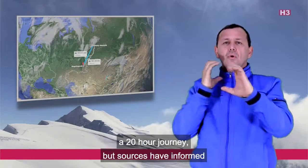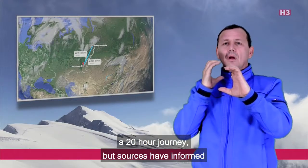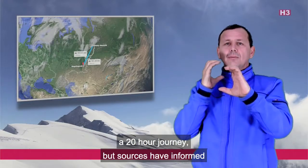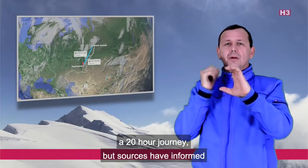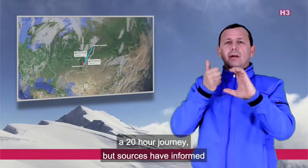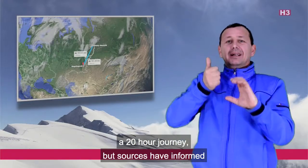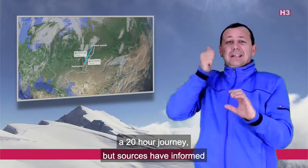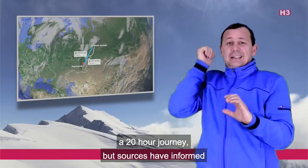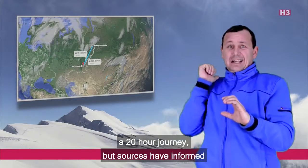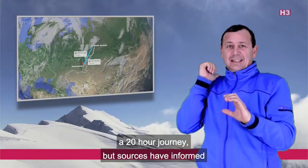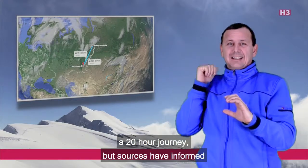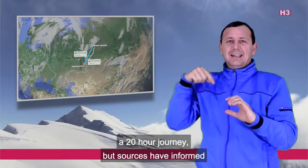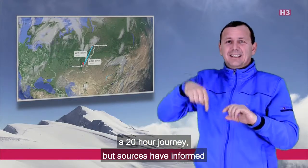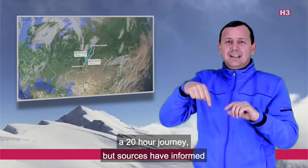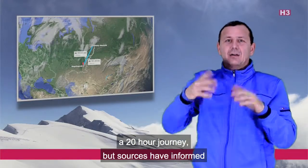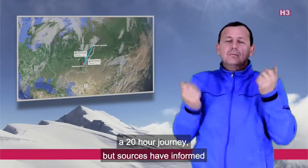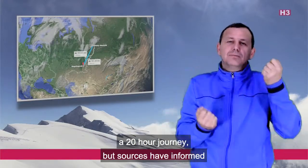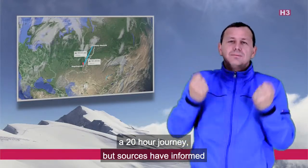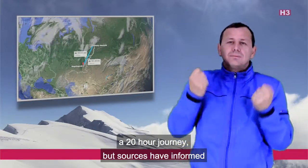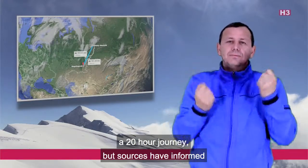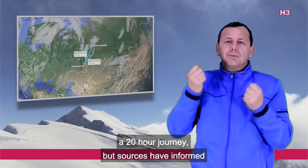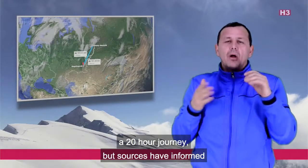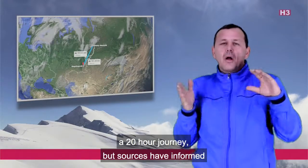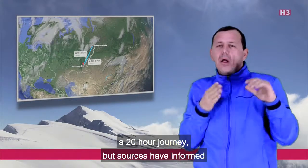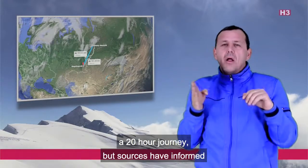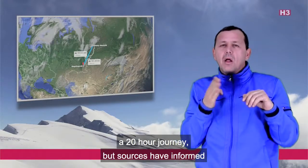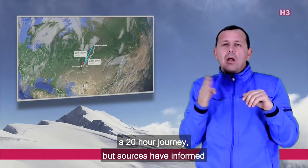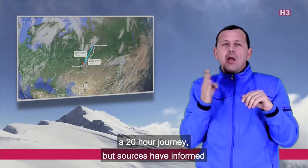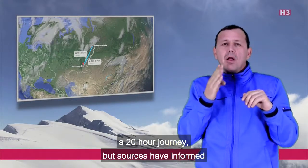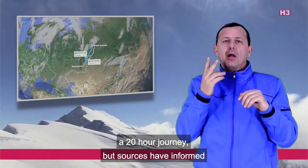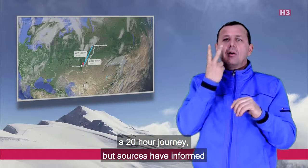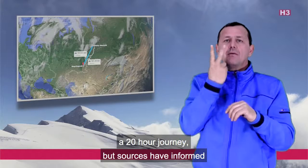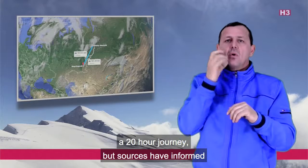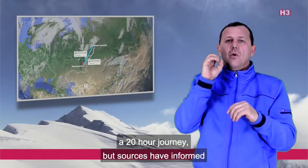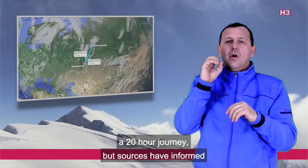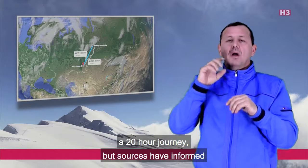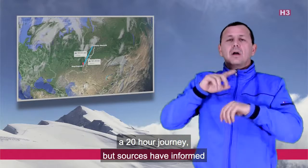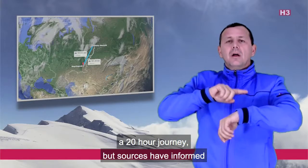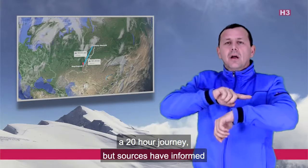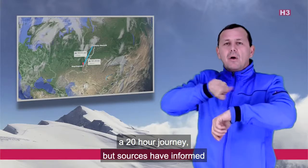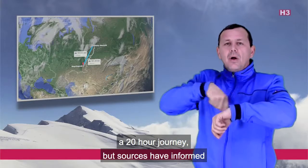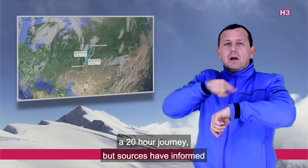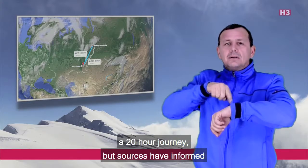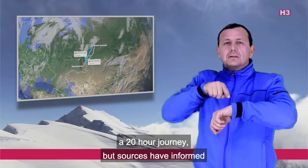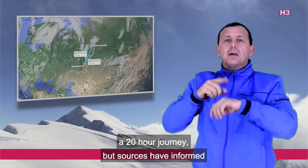a 20 hour journey, but sources have informed